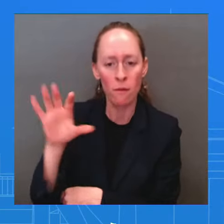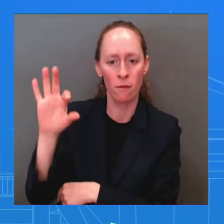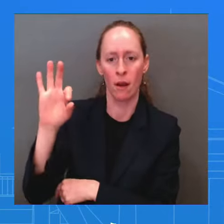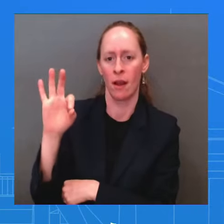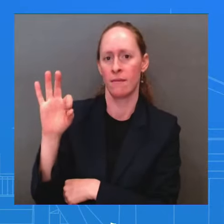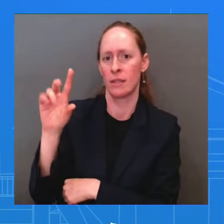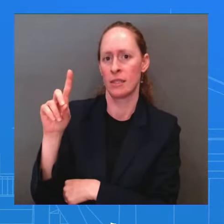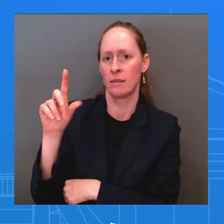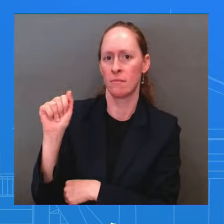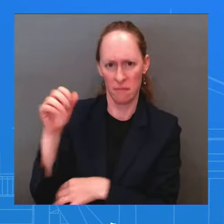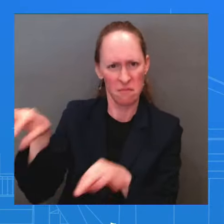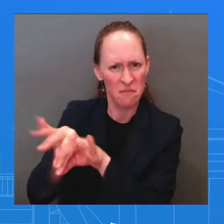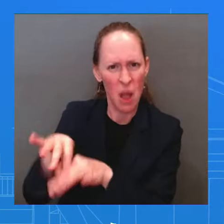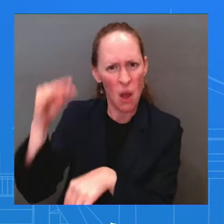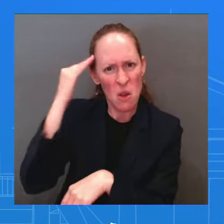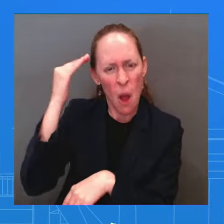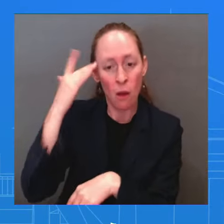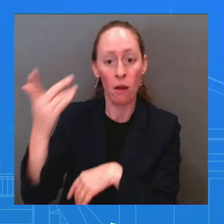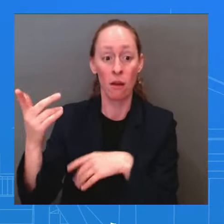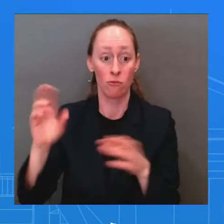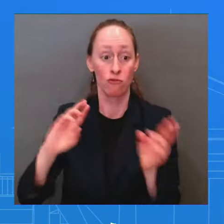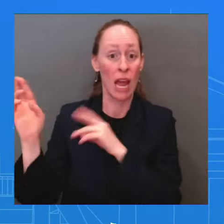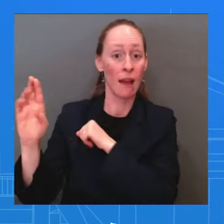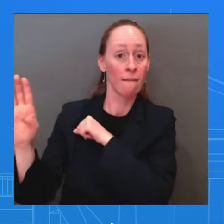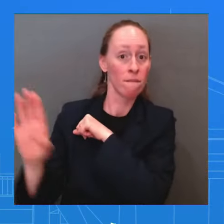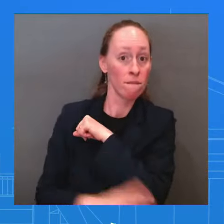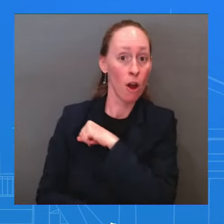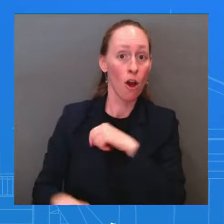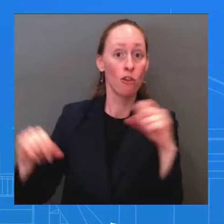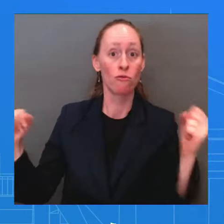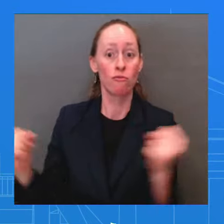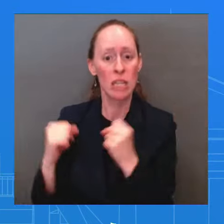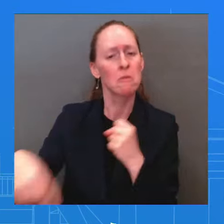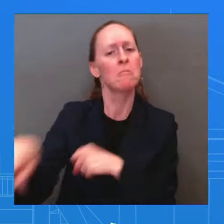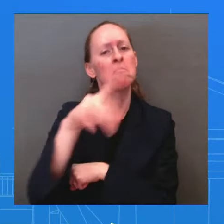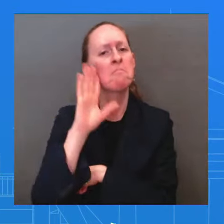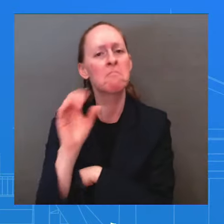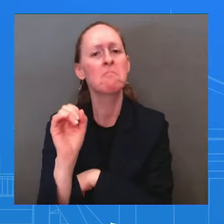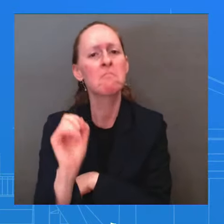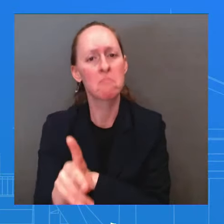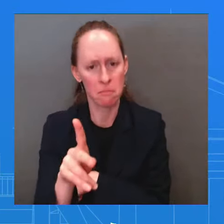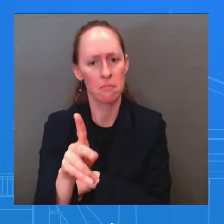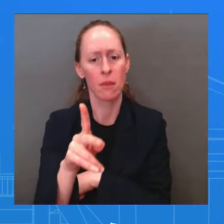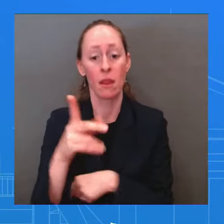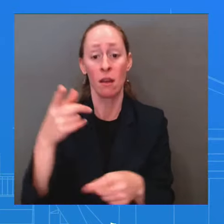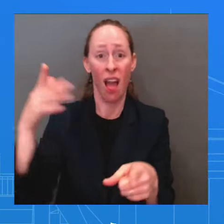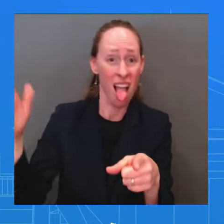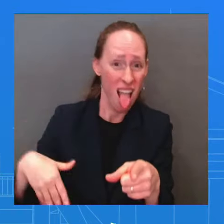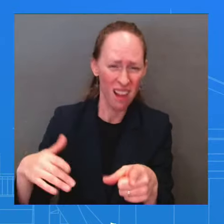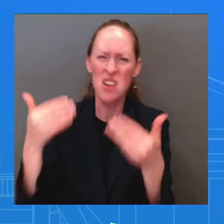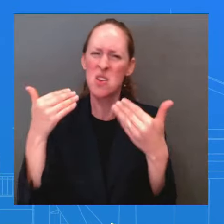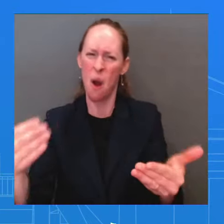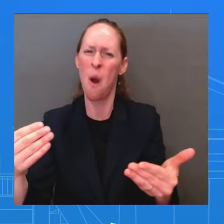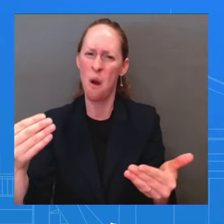that the American public is safe, that they get updated on their vaccines. And let's not forget, there's the flu -- the flu vaccine, as well. There's RSV.